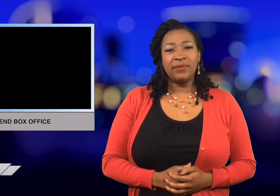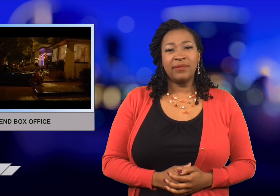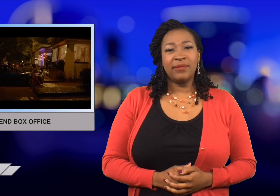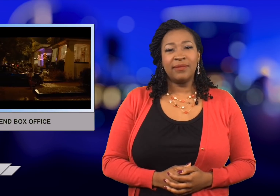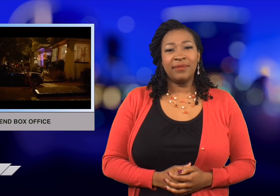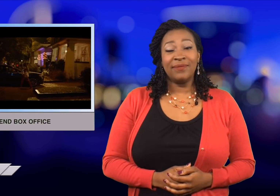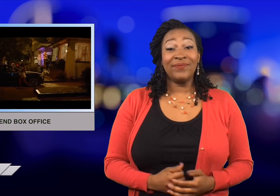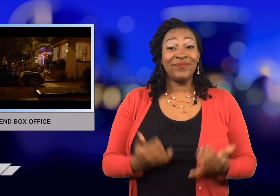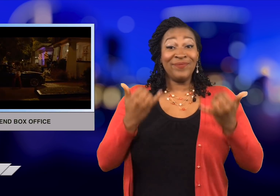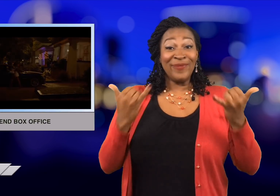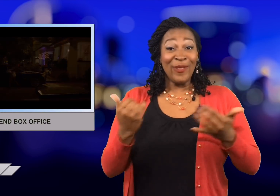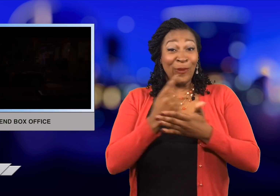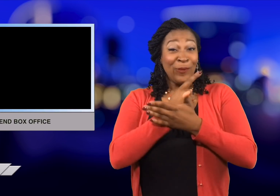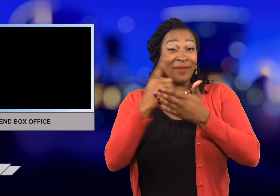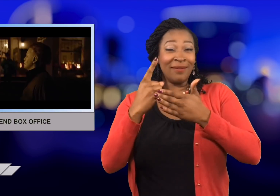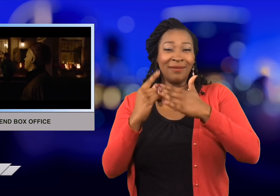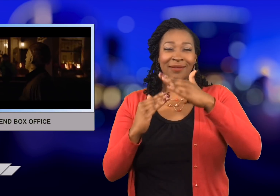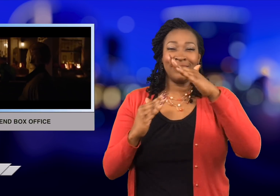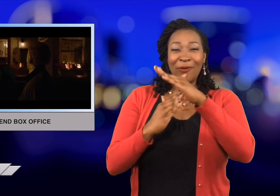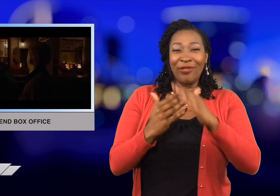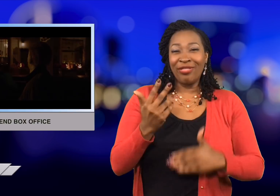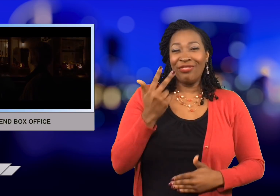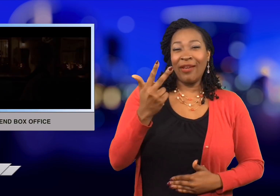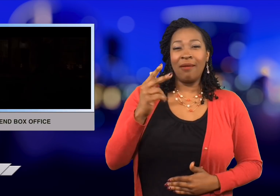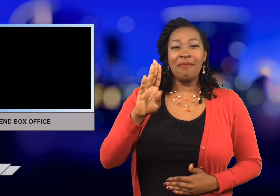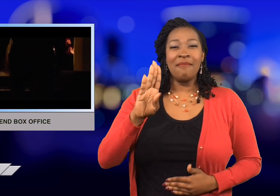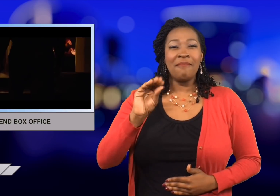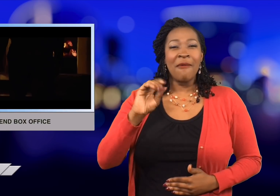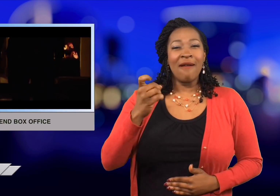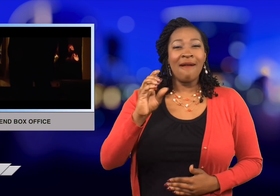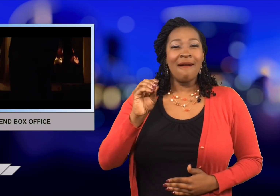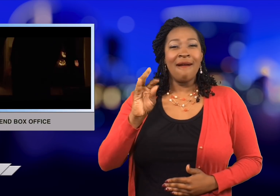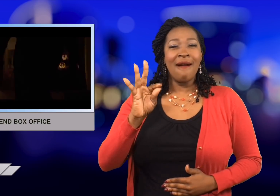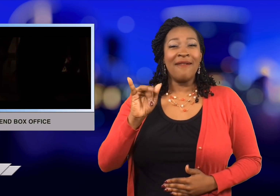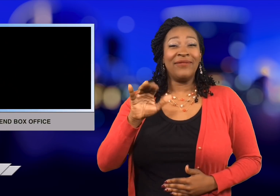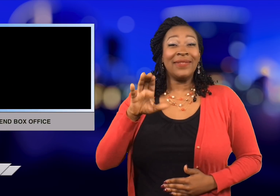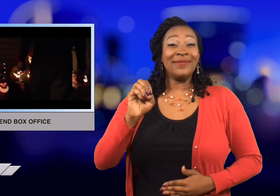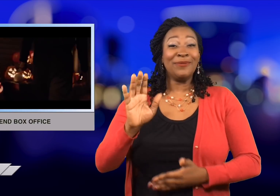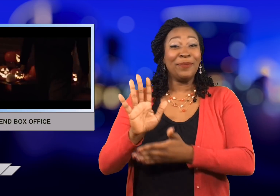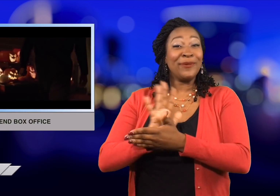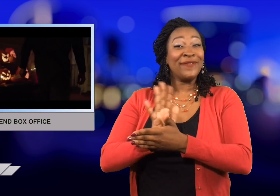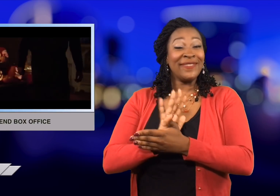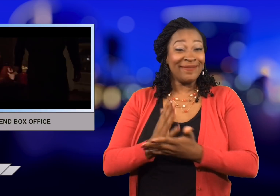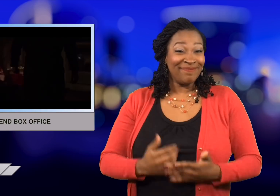These are the top three box office movies this week.